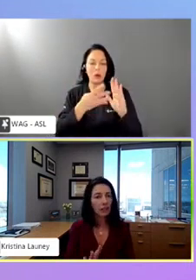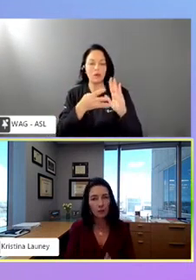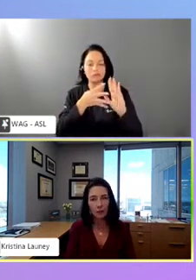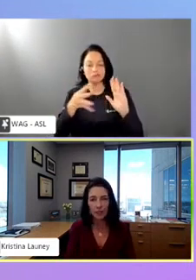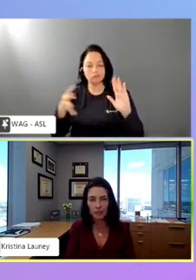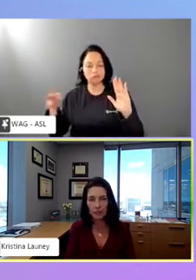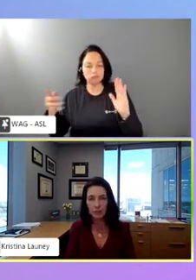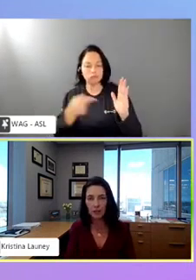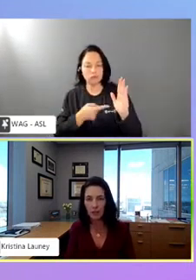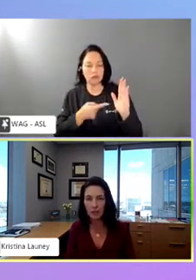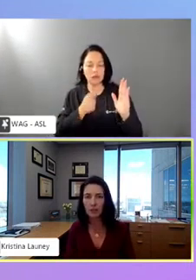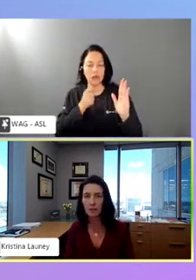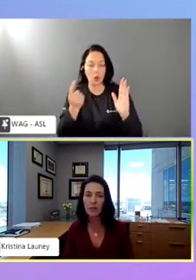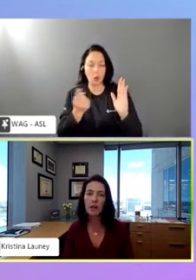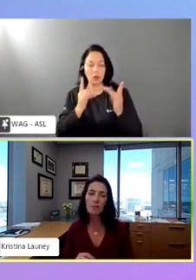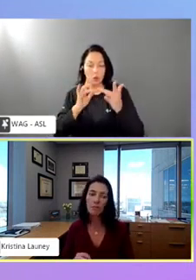talking about ADA Title 3